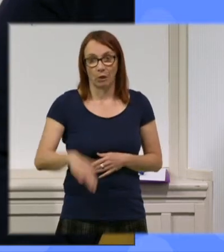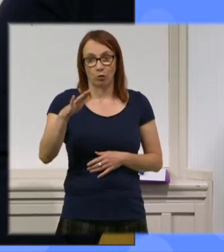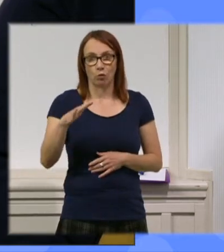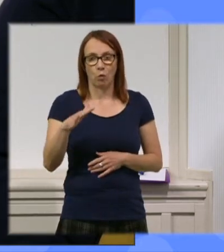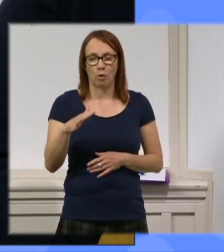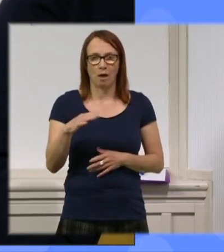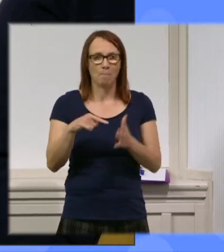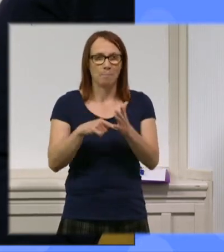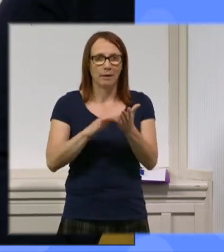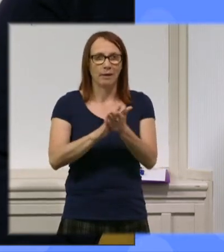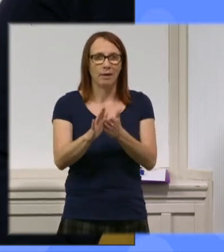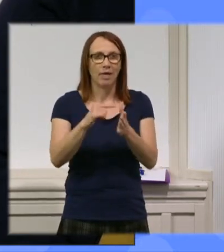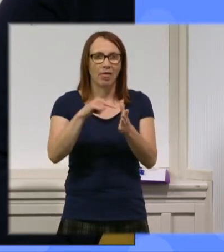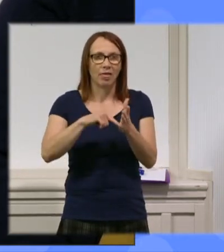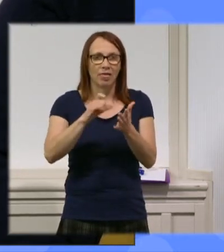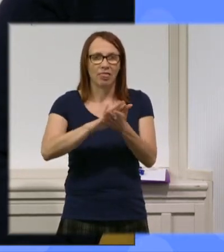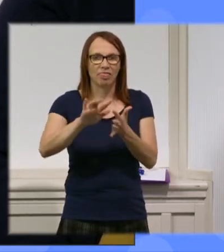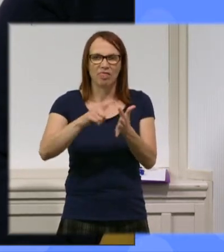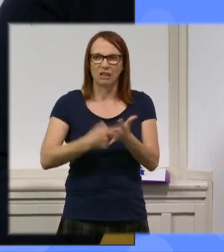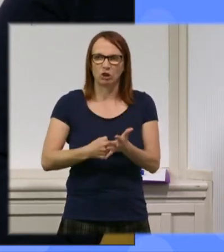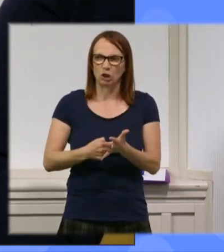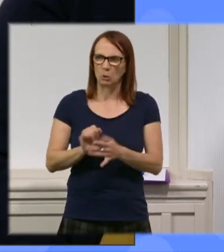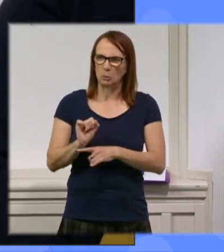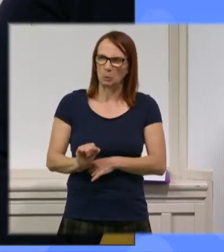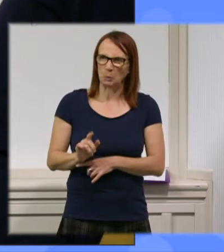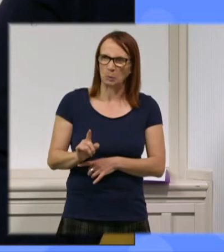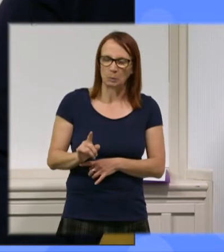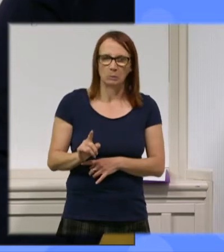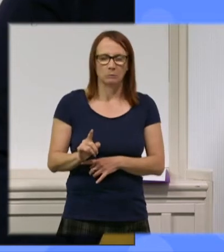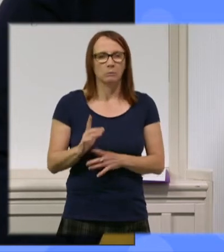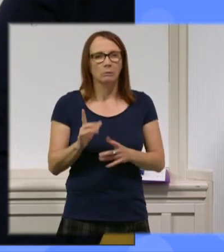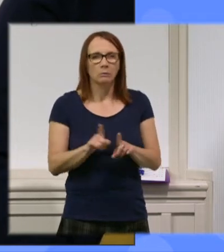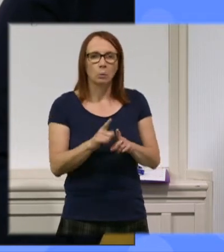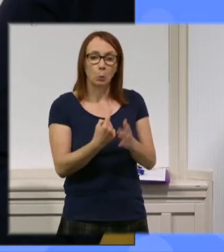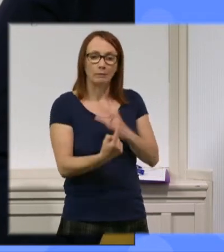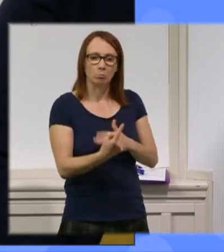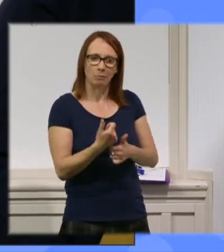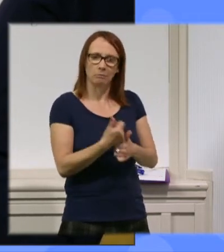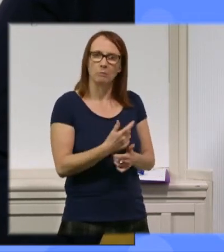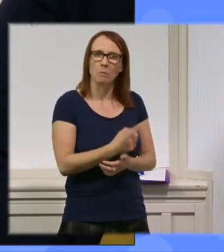but very much for independence and that's because I wanted